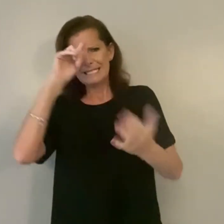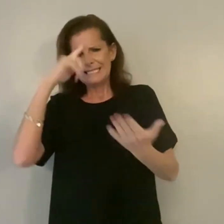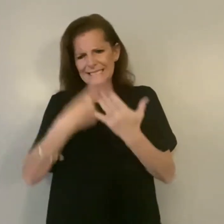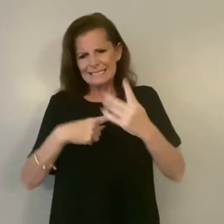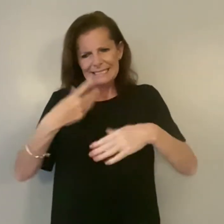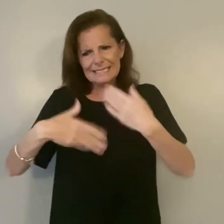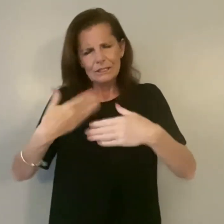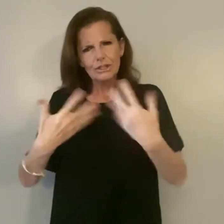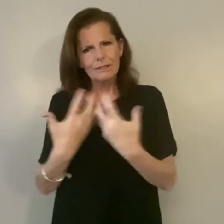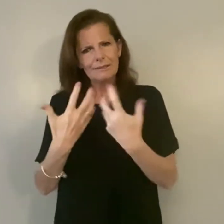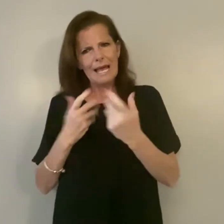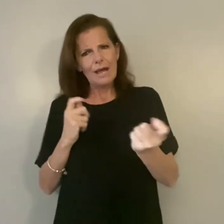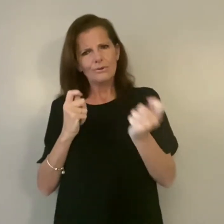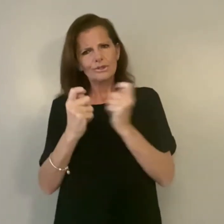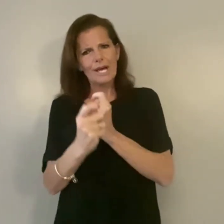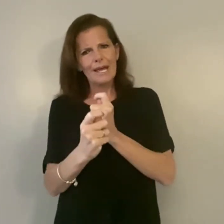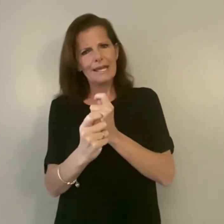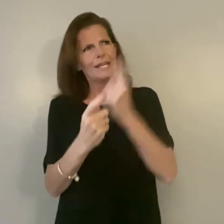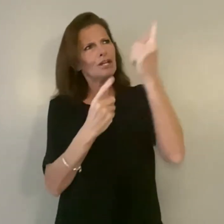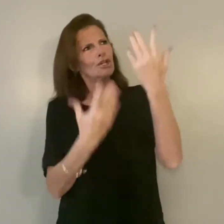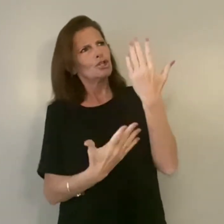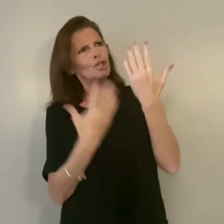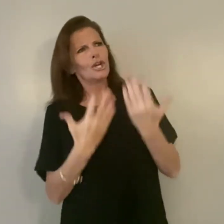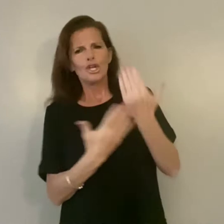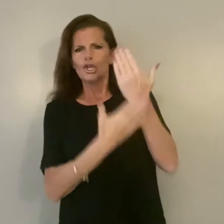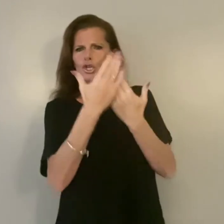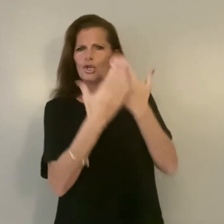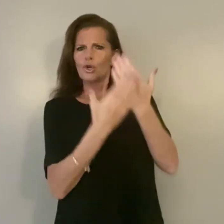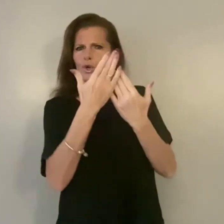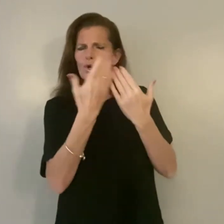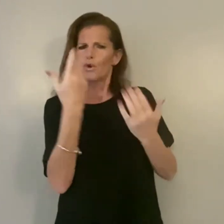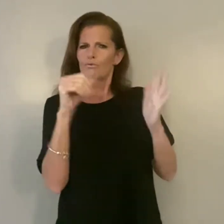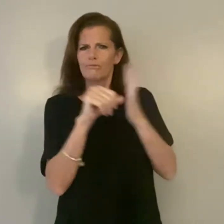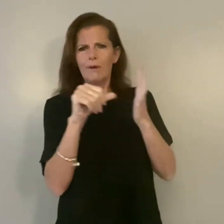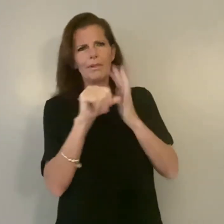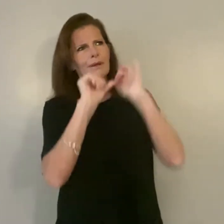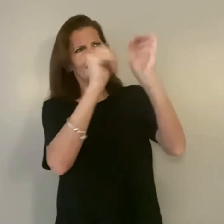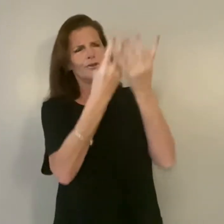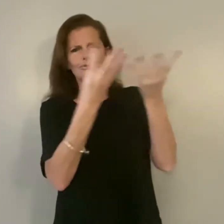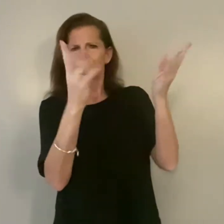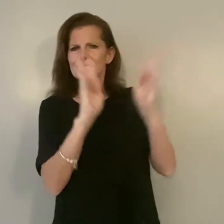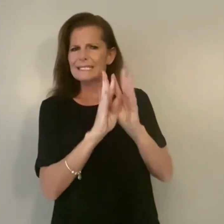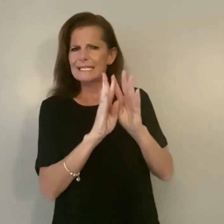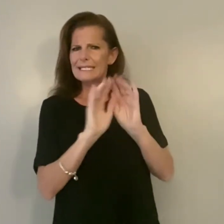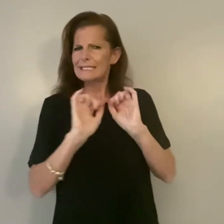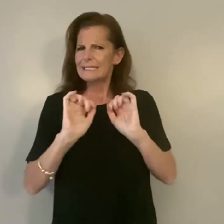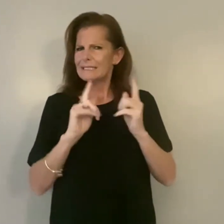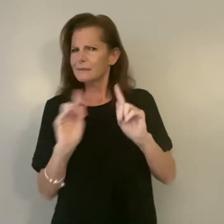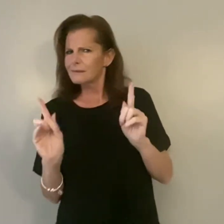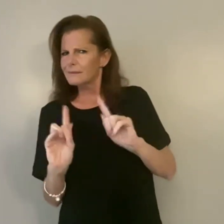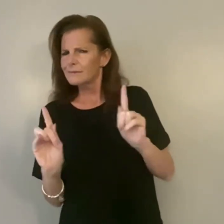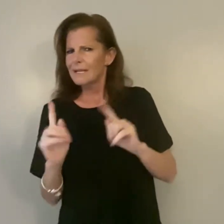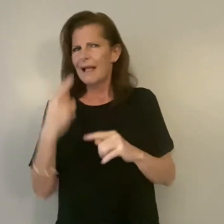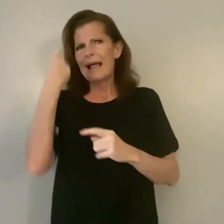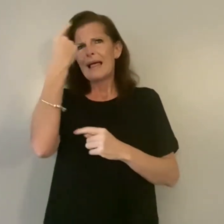As we dive into the nuanced issues facing trustees in this moment, we consider how board structure impacts on attitude to risk